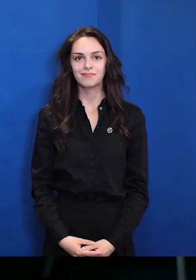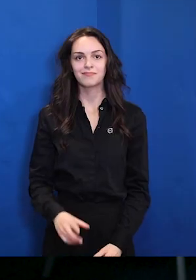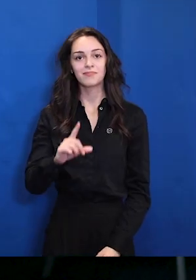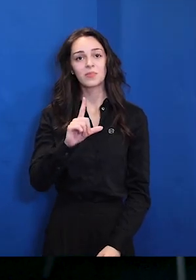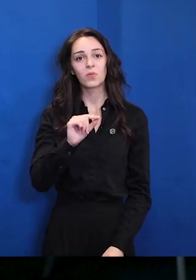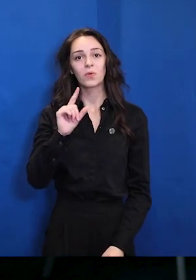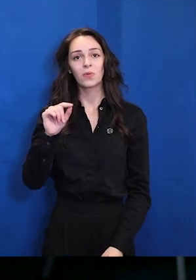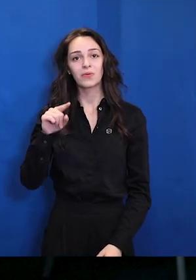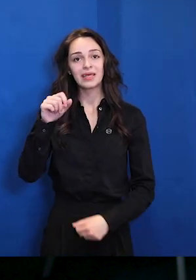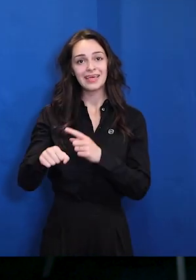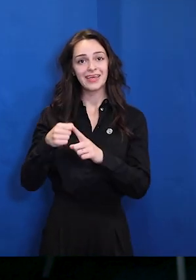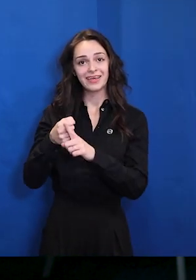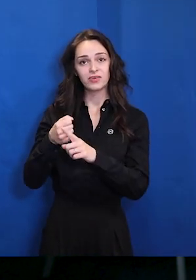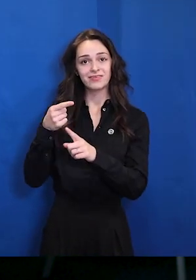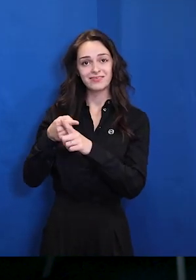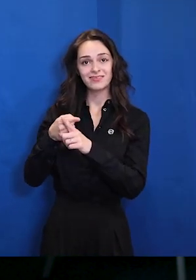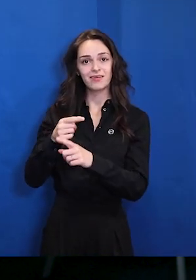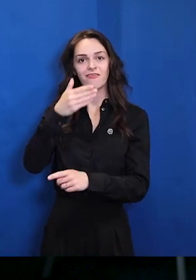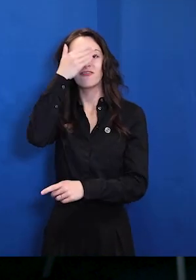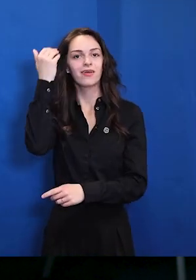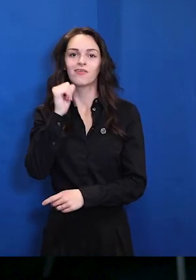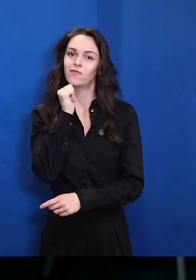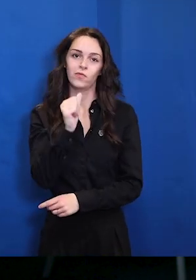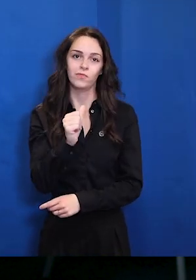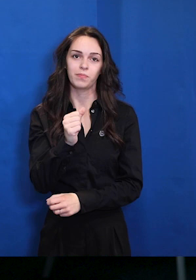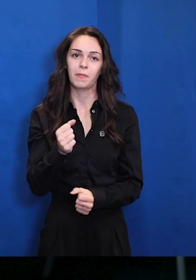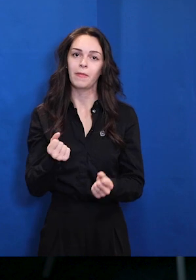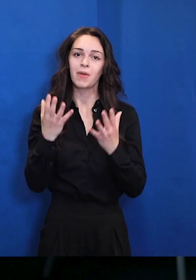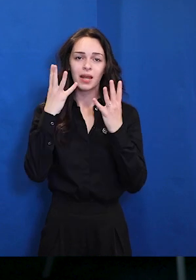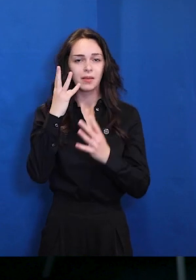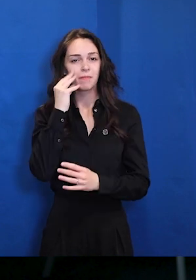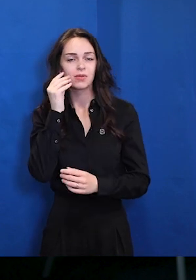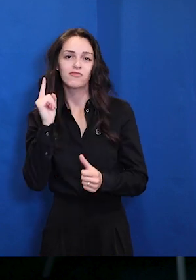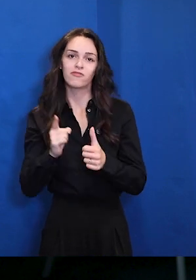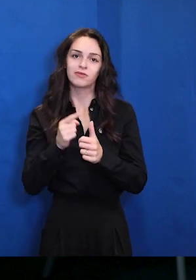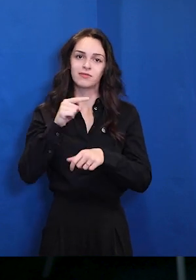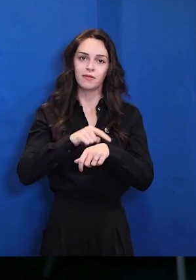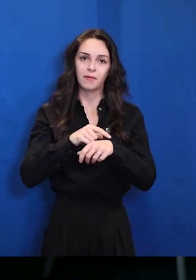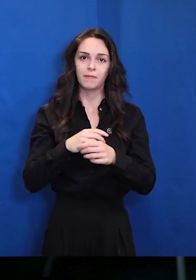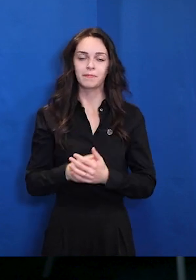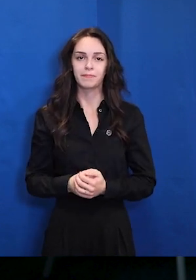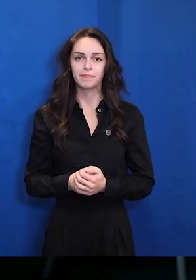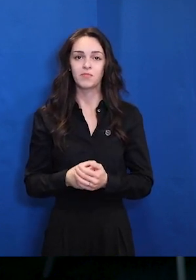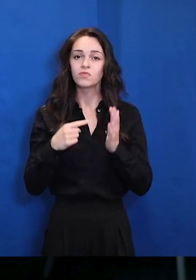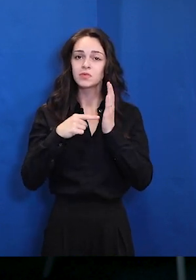2020 is a year I'm sure we won't ever forget. It was a year of many firsts. For most of us, it was a year we experienced